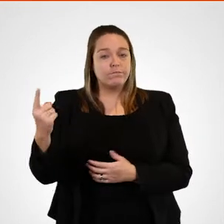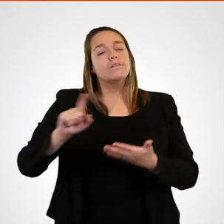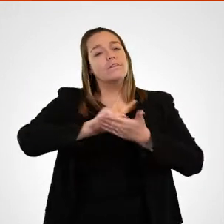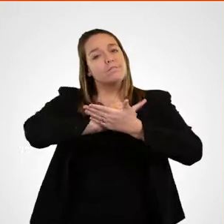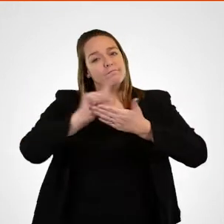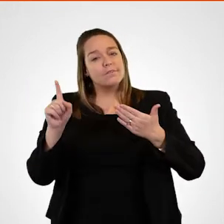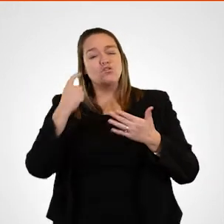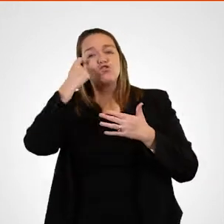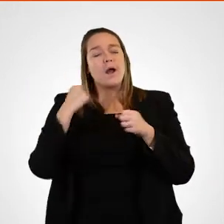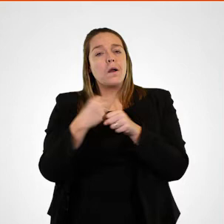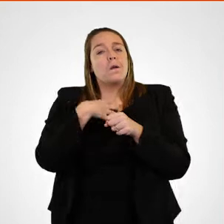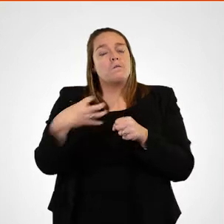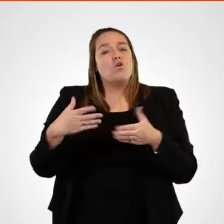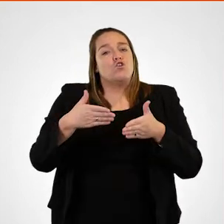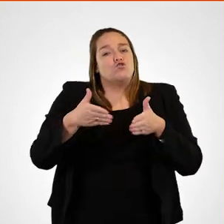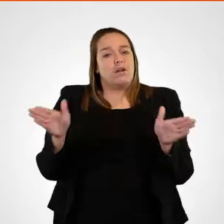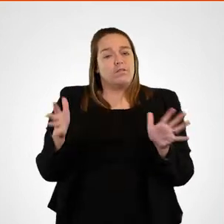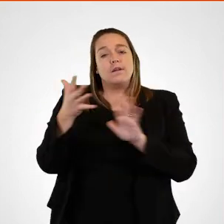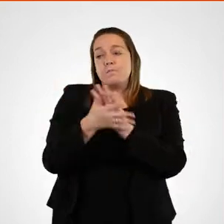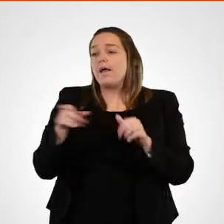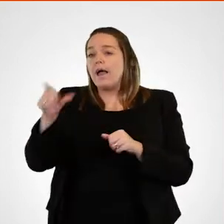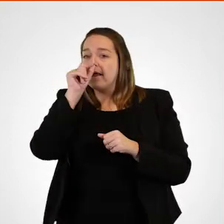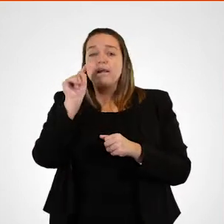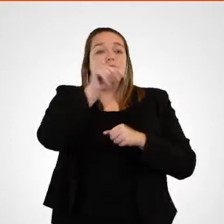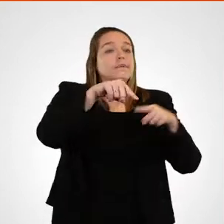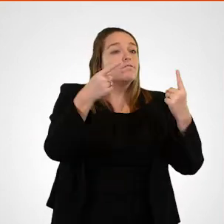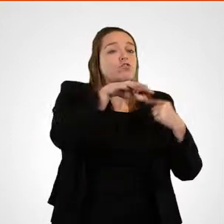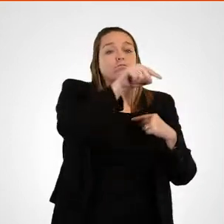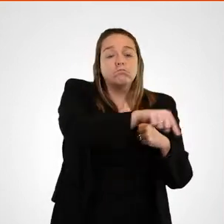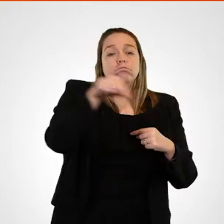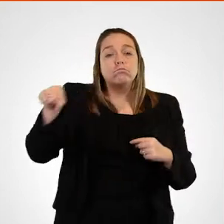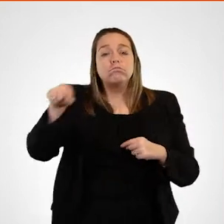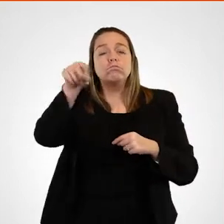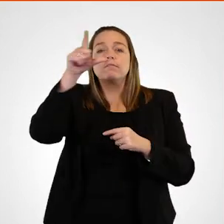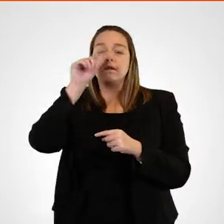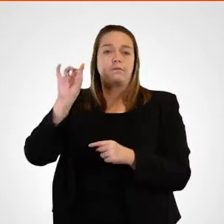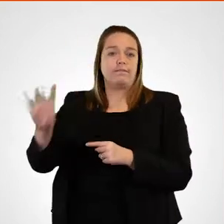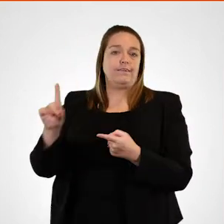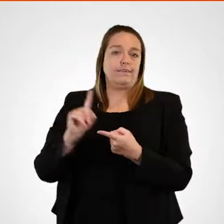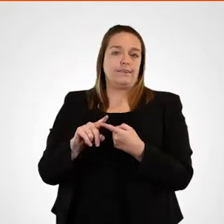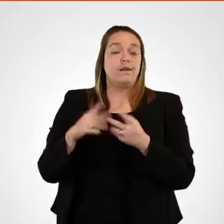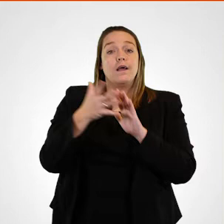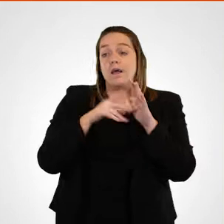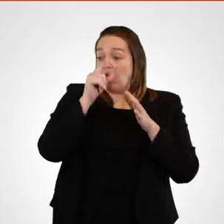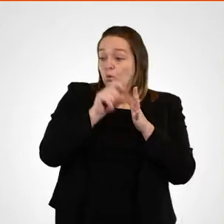And then we try to generalise it to other settings so that it's happening not only when we're working with them,